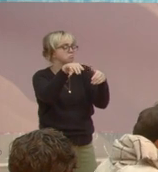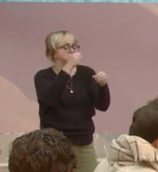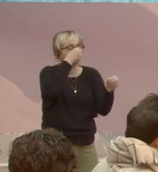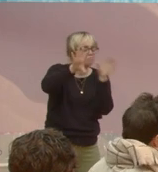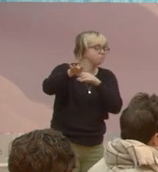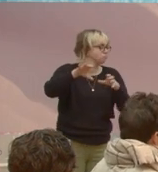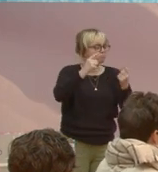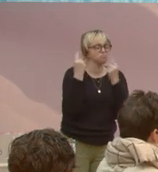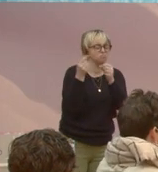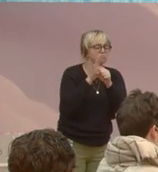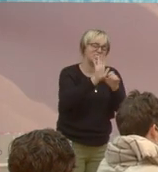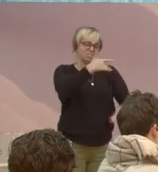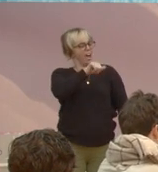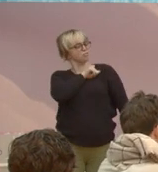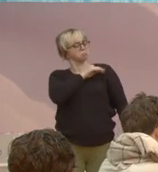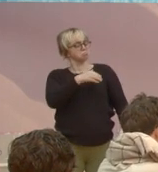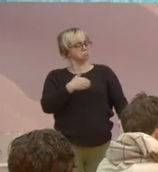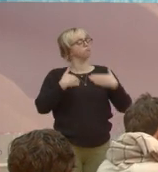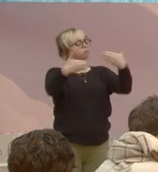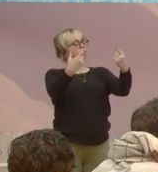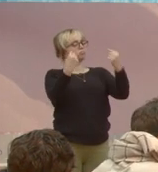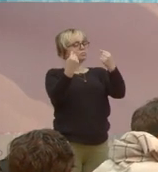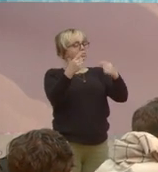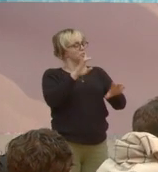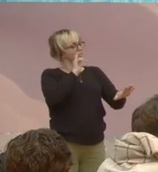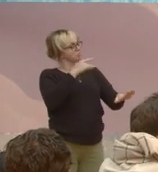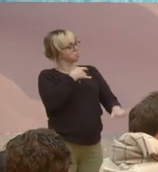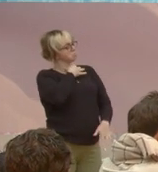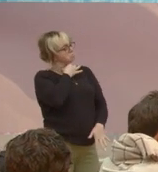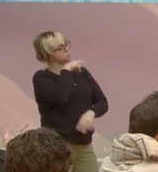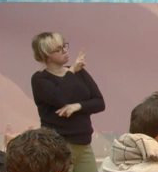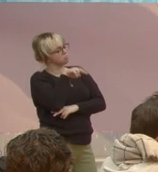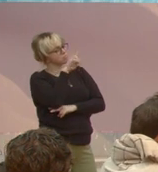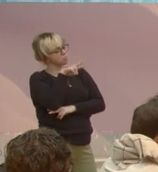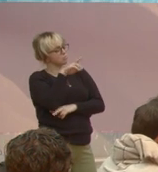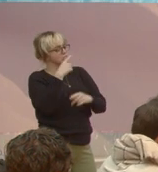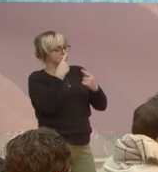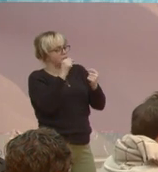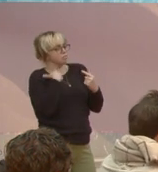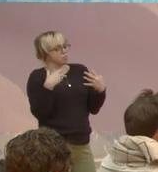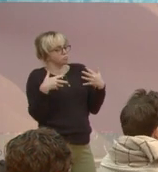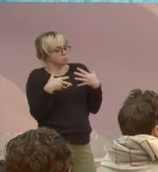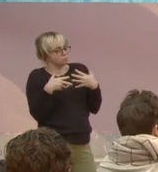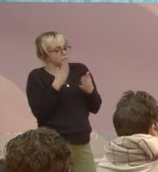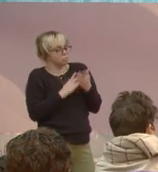sort of attitude. So it's very curious to see this. There's still a fear out there. I think some people feel it. And even